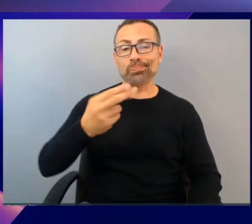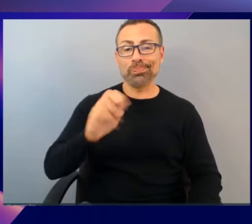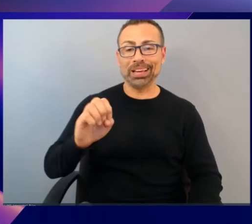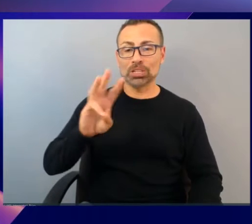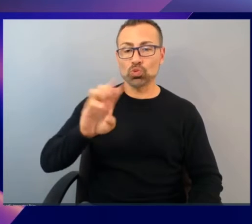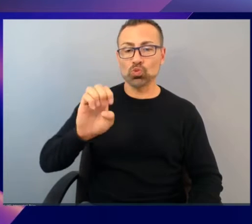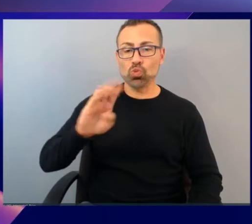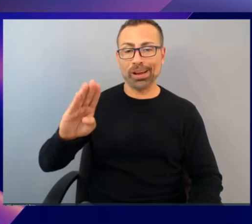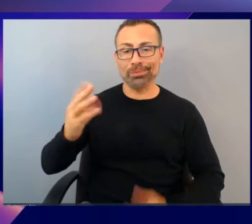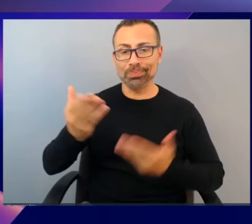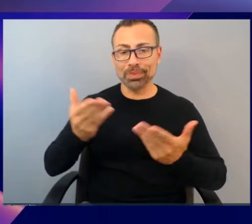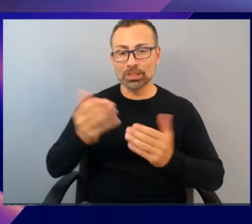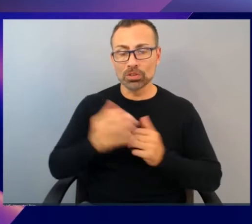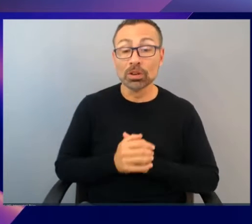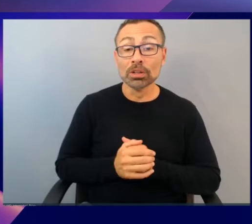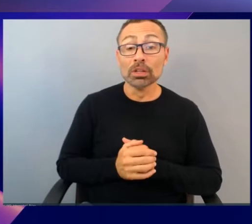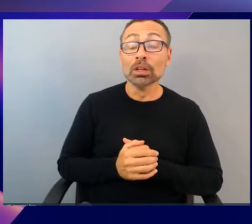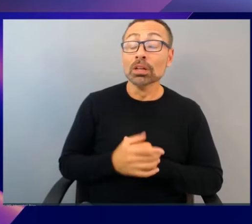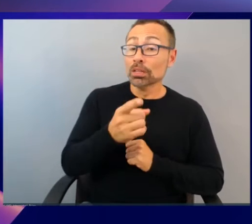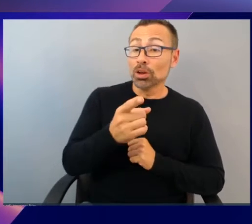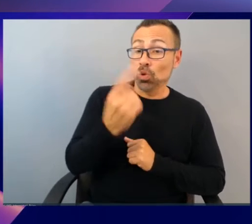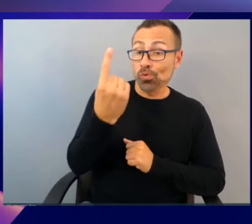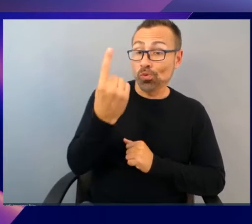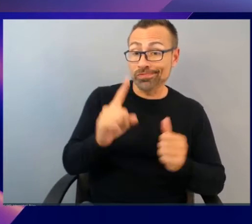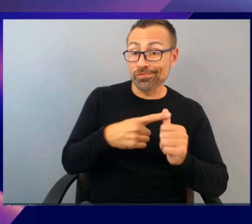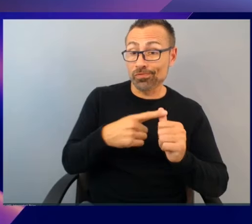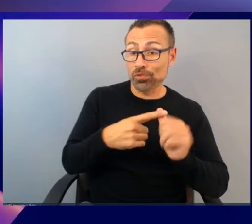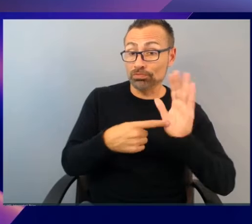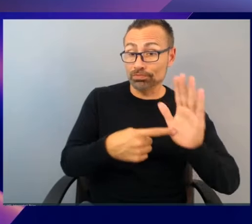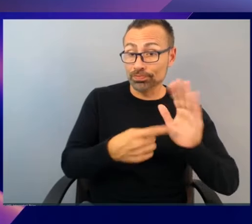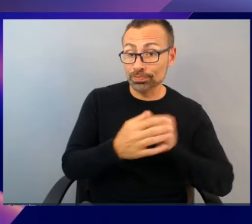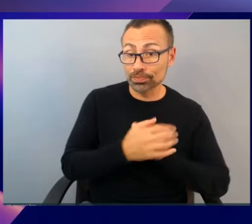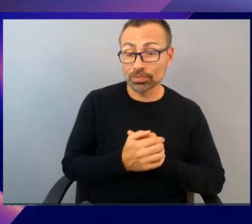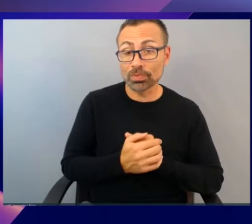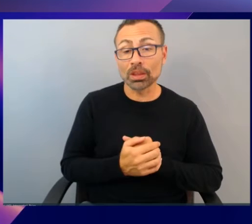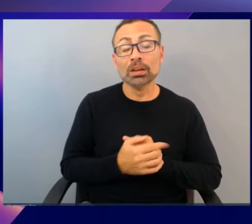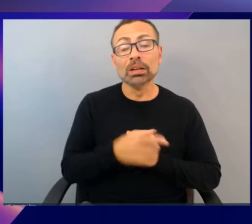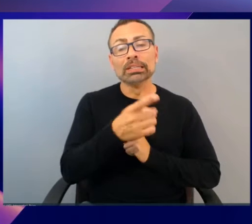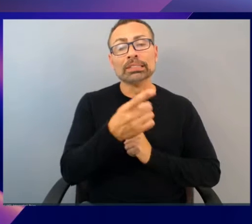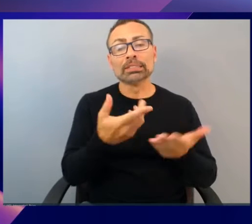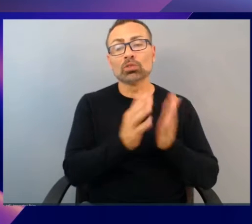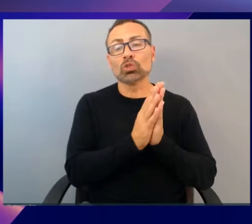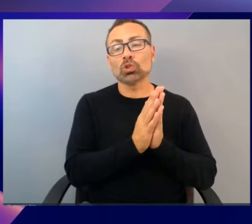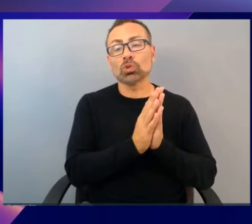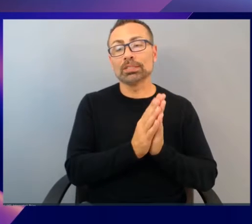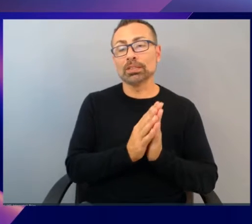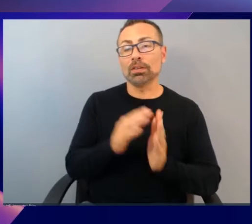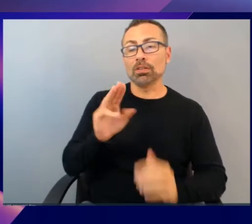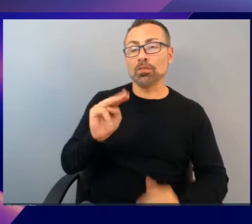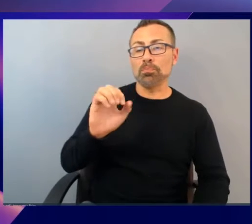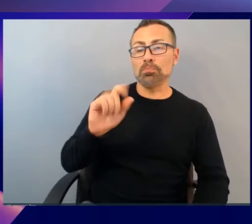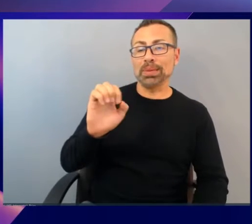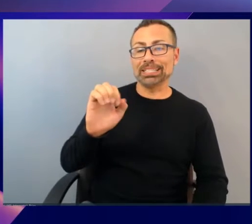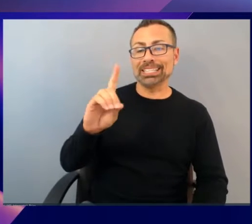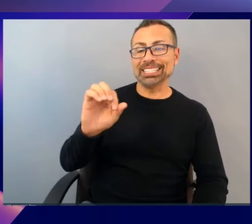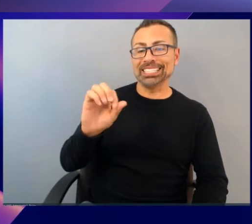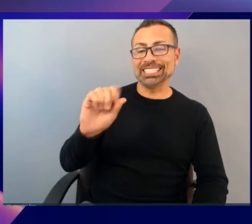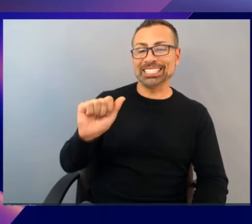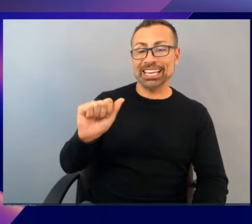of unauthorized activity we wanna look at is a request to the metadata service itself. And generally speaking,